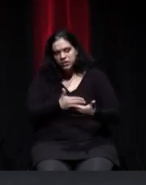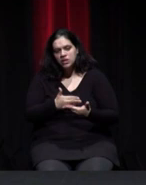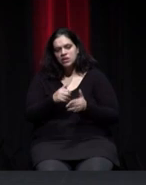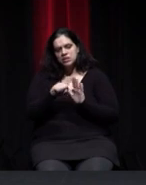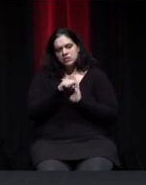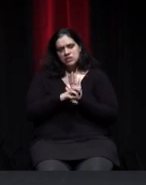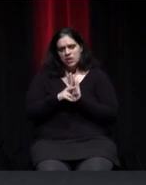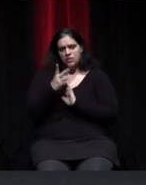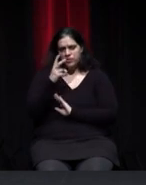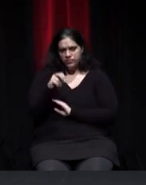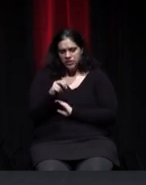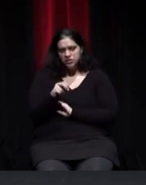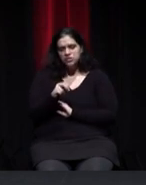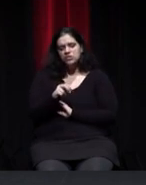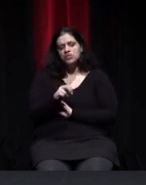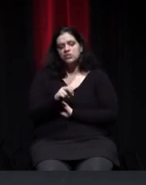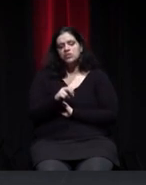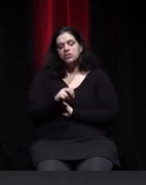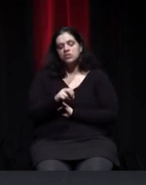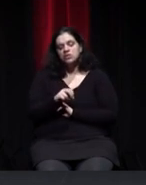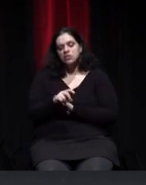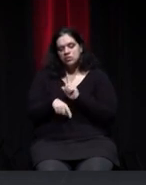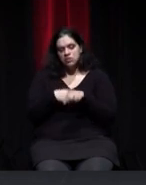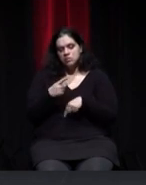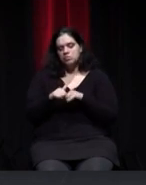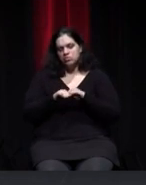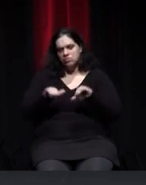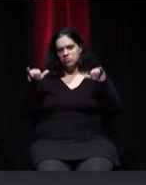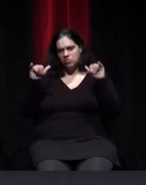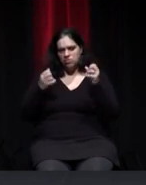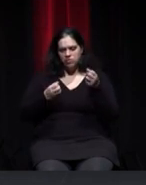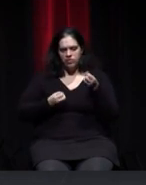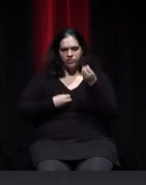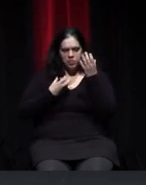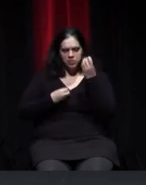to the moment the publication of information online